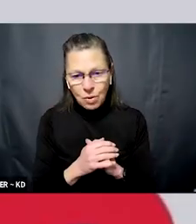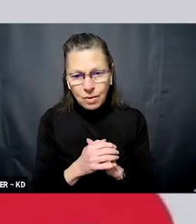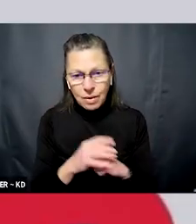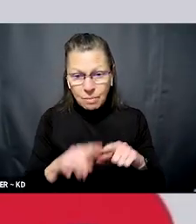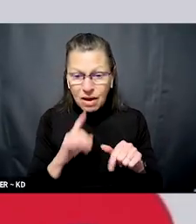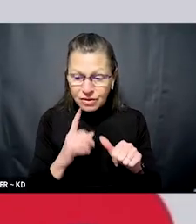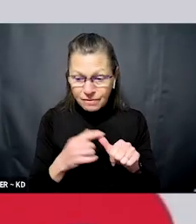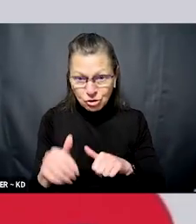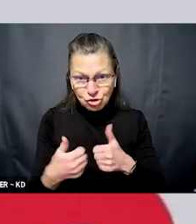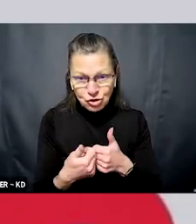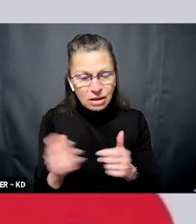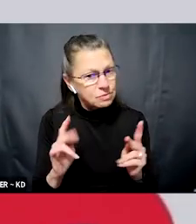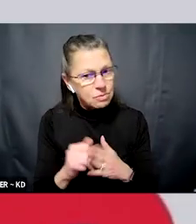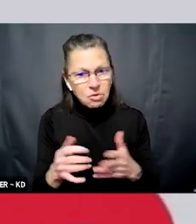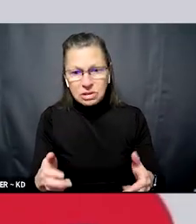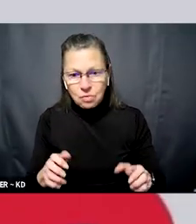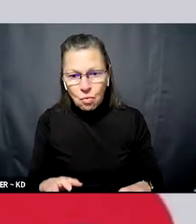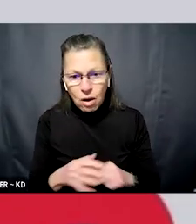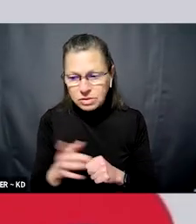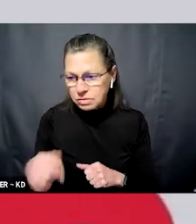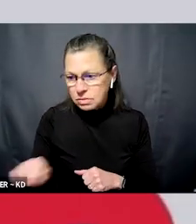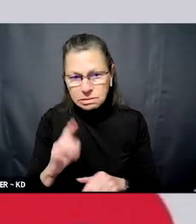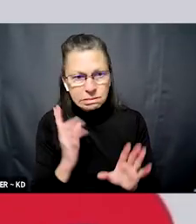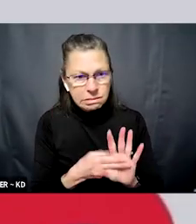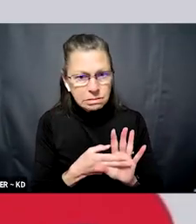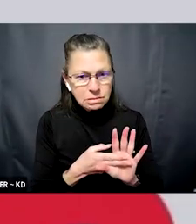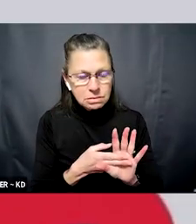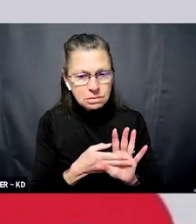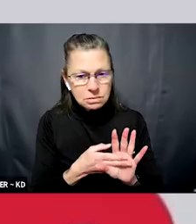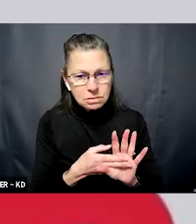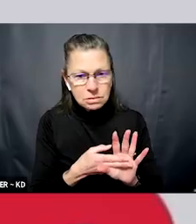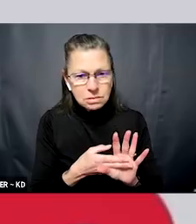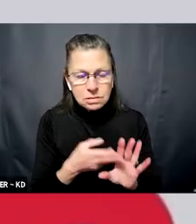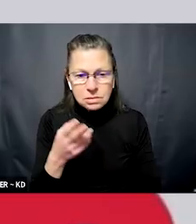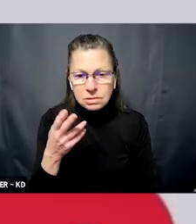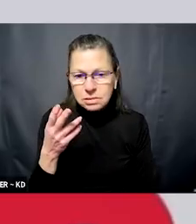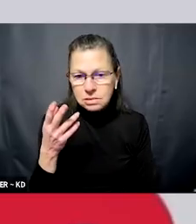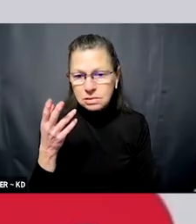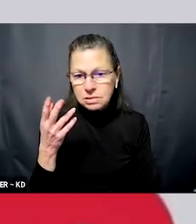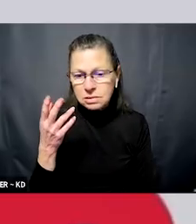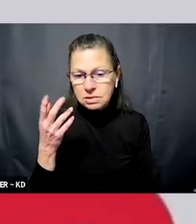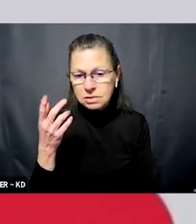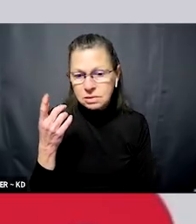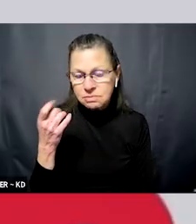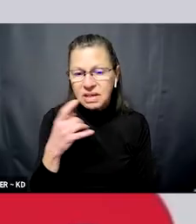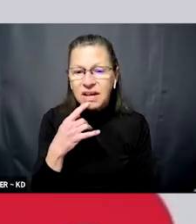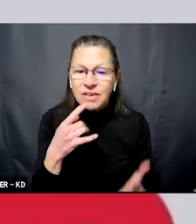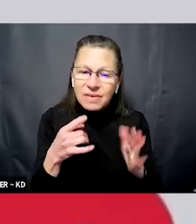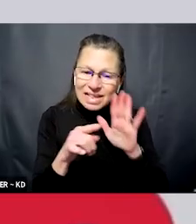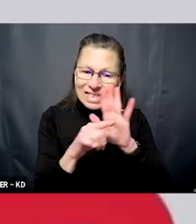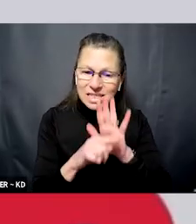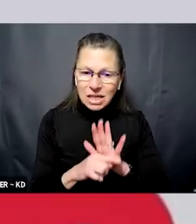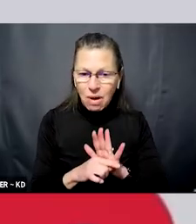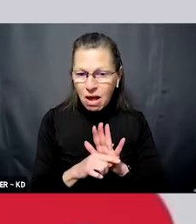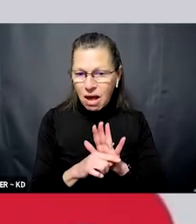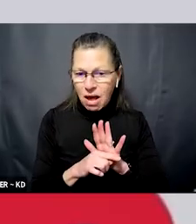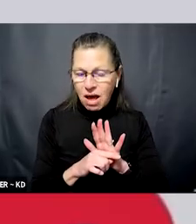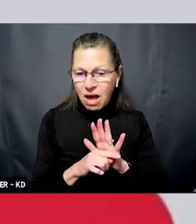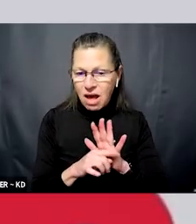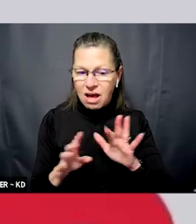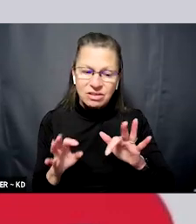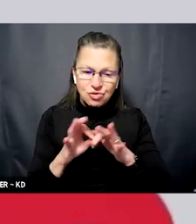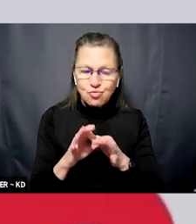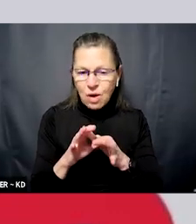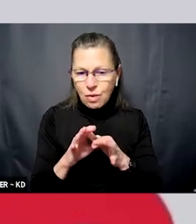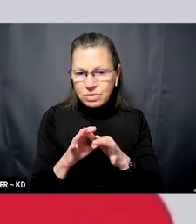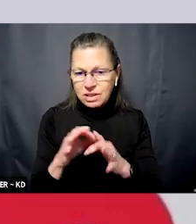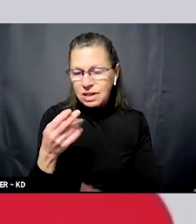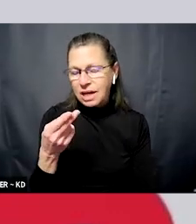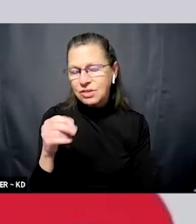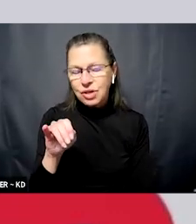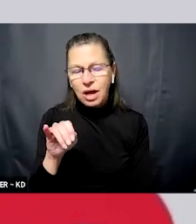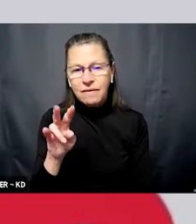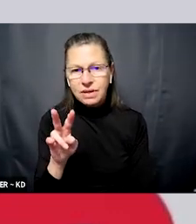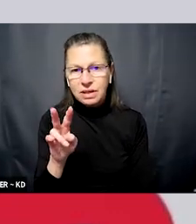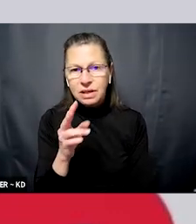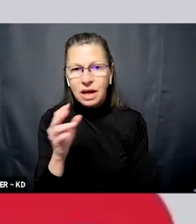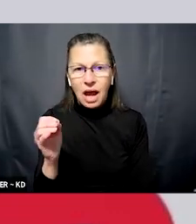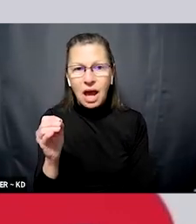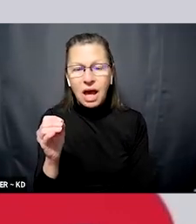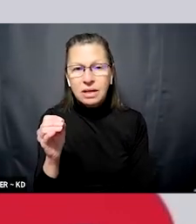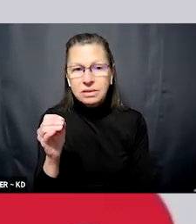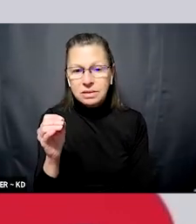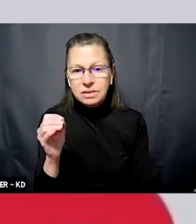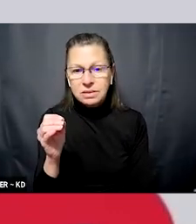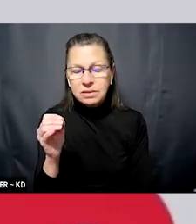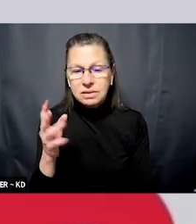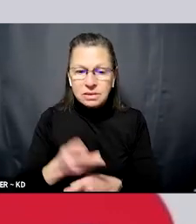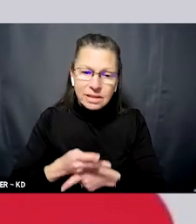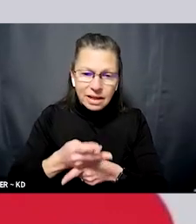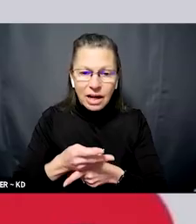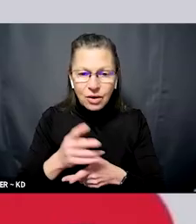did not want to partake in this study because of the stigma surrounding HIV and care or no care.